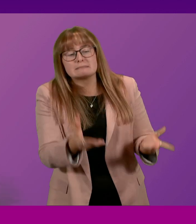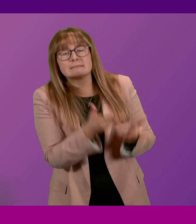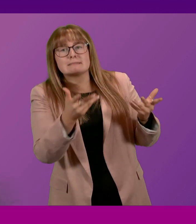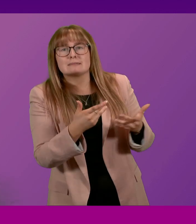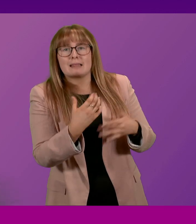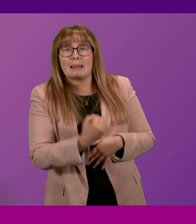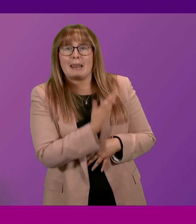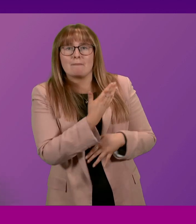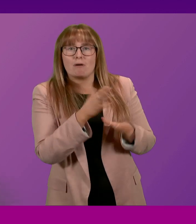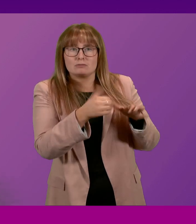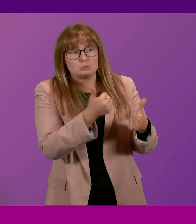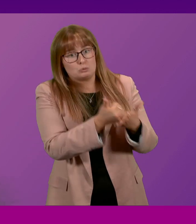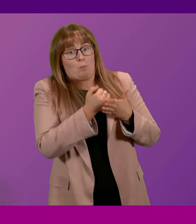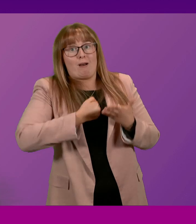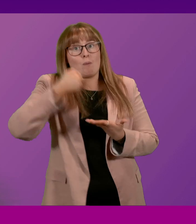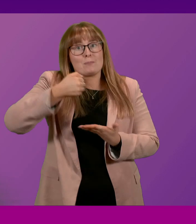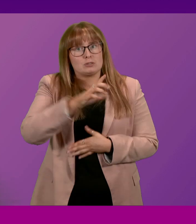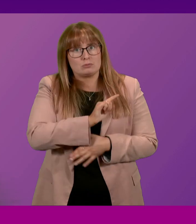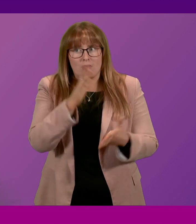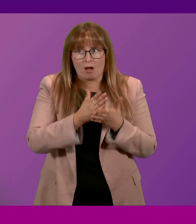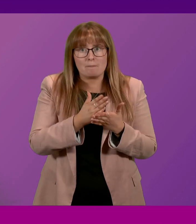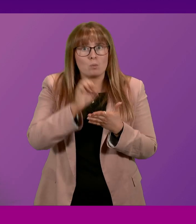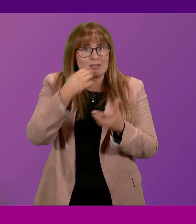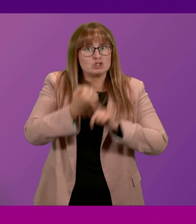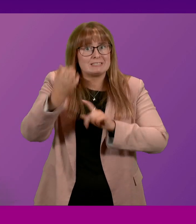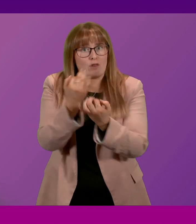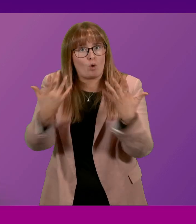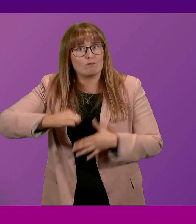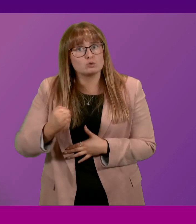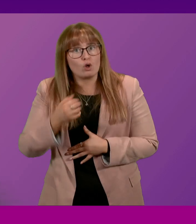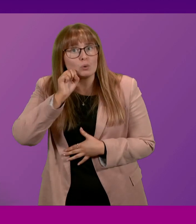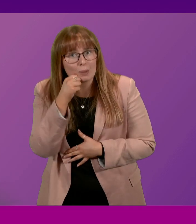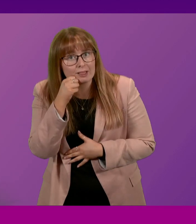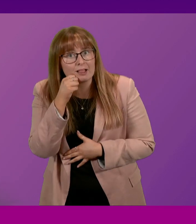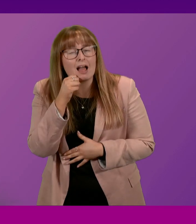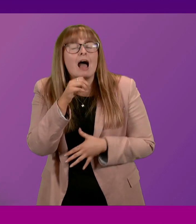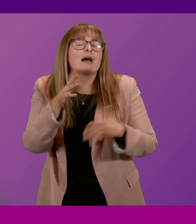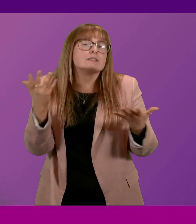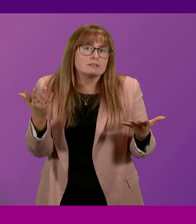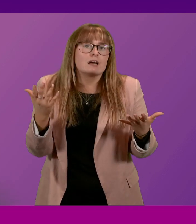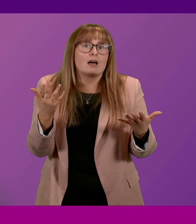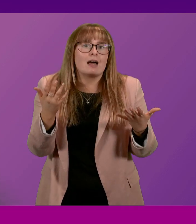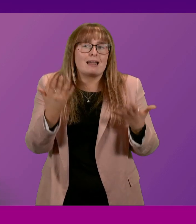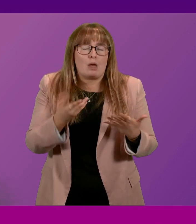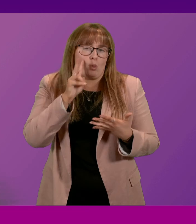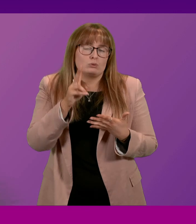budget, because it will do very good things for Scotland. Given that it now looks pretty obvious